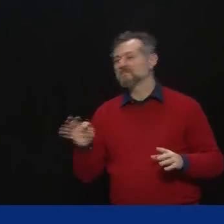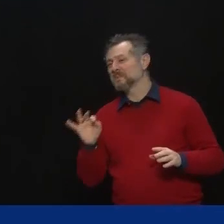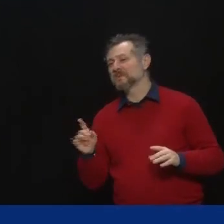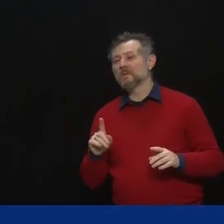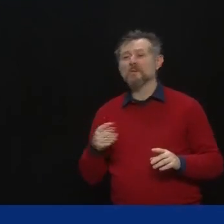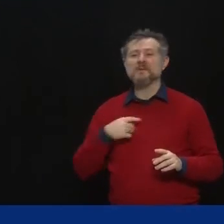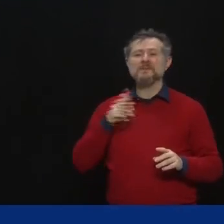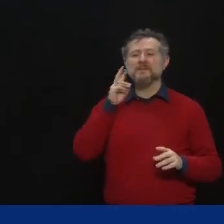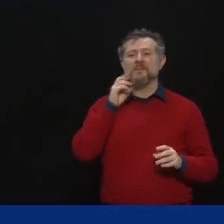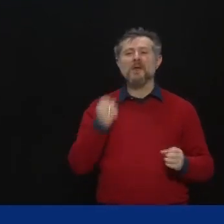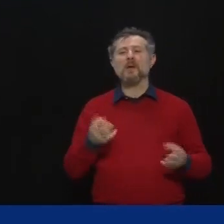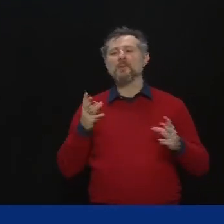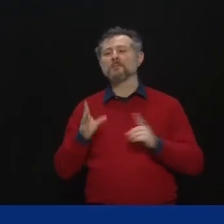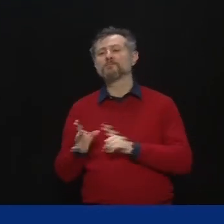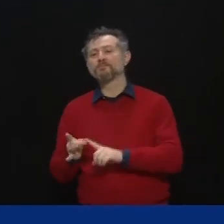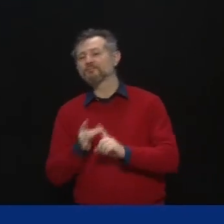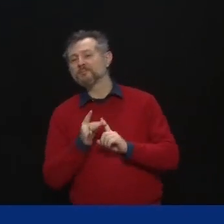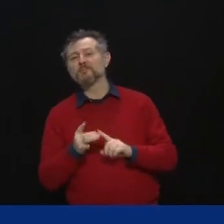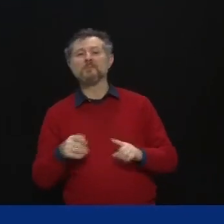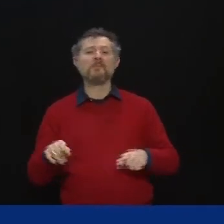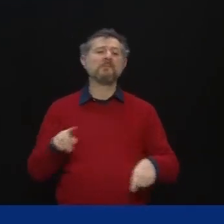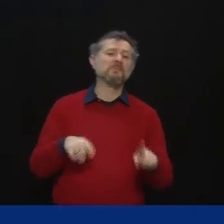CONVENTION CENTER SETTING. CERTAINLY THAT MIGHT BE THE BEST OPTION.